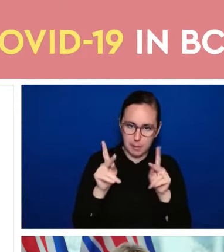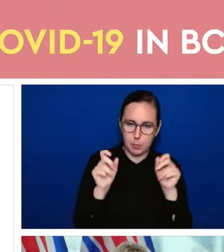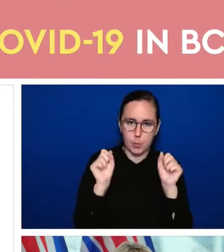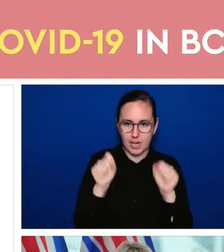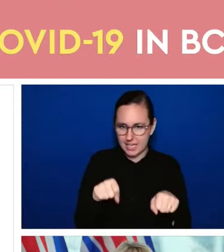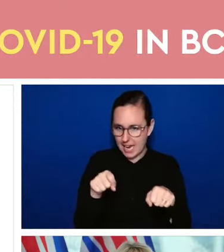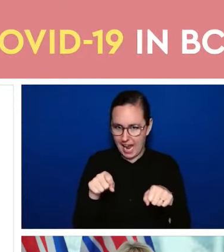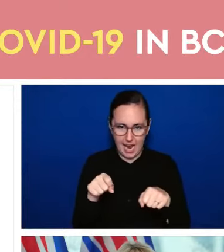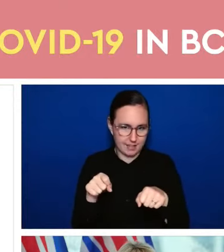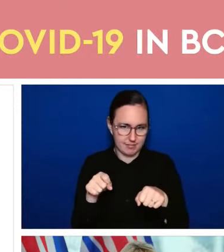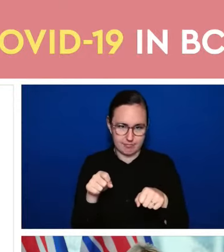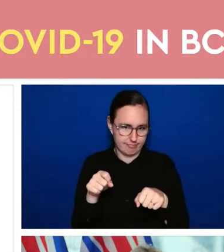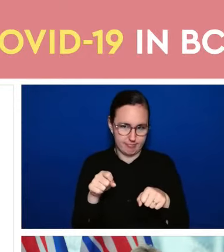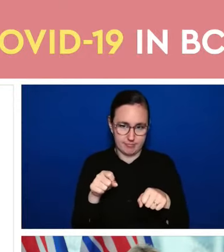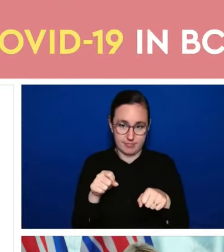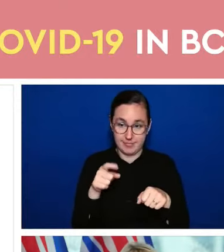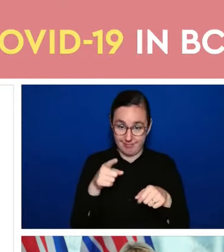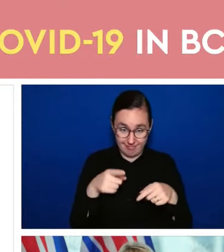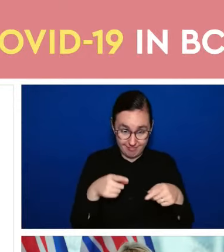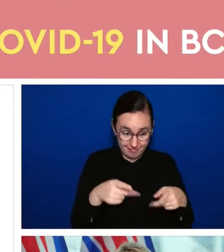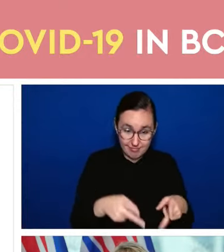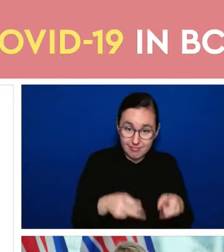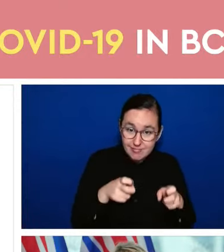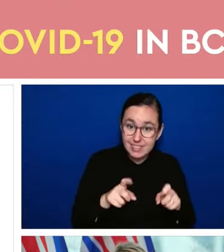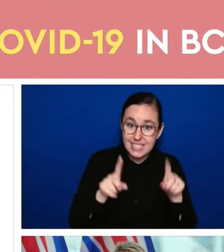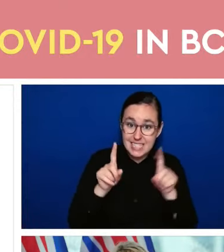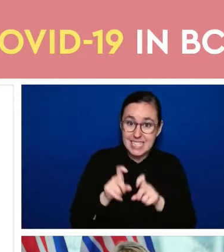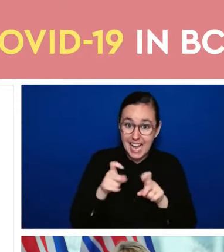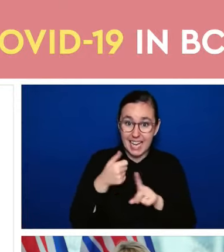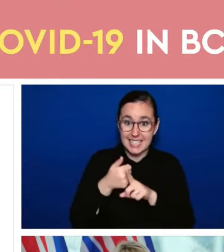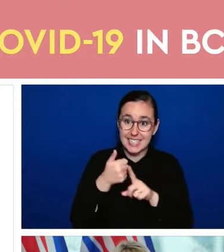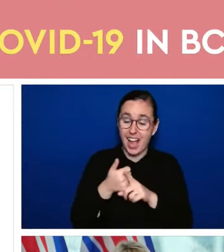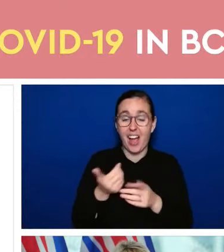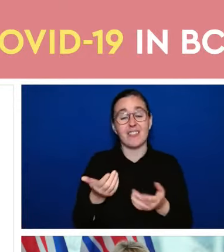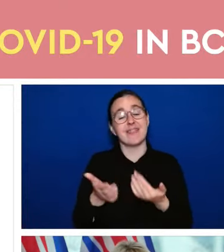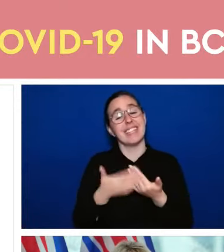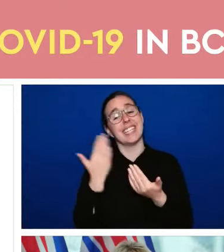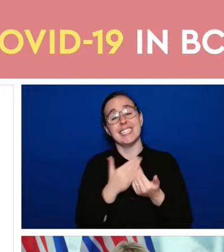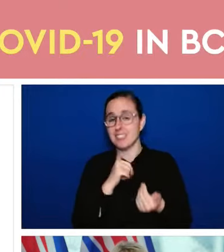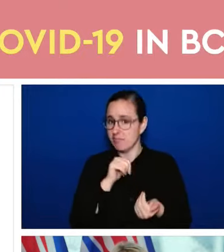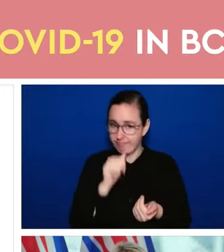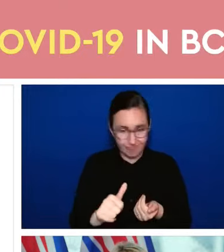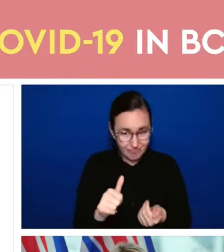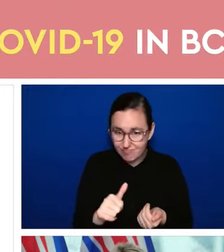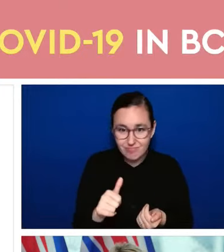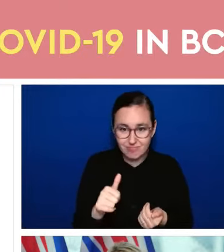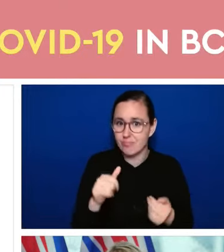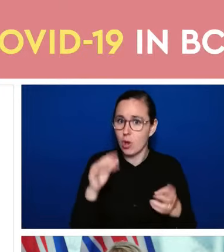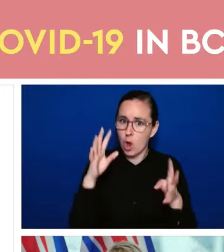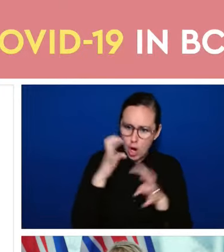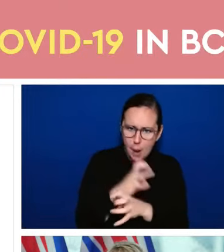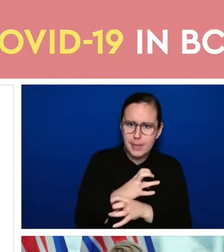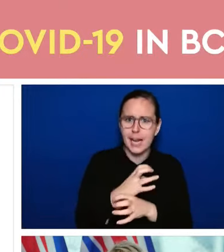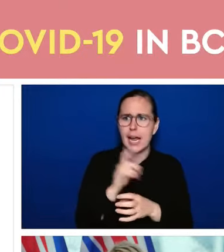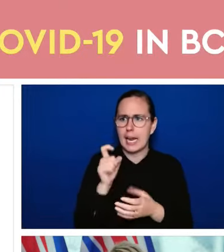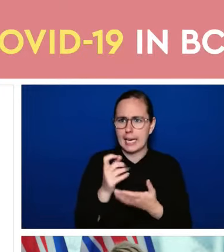process and- what we do is take samples to work three times a week. To get a better idea of